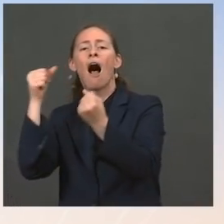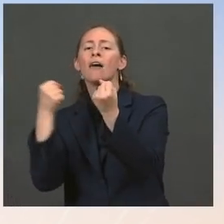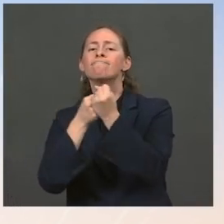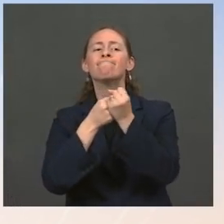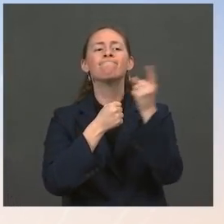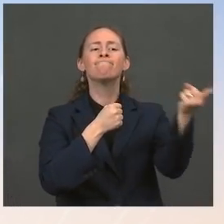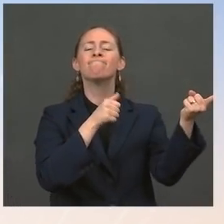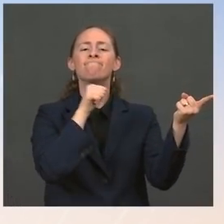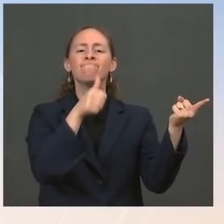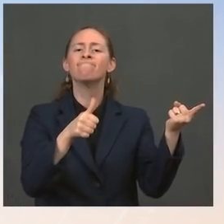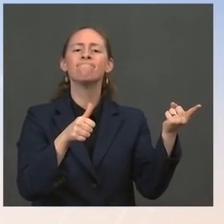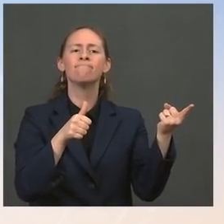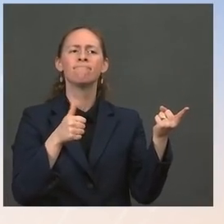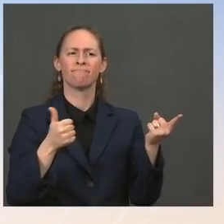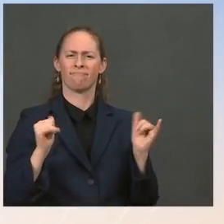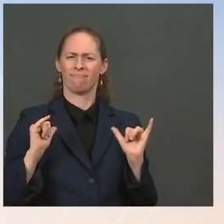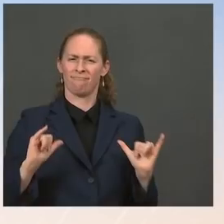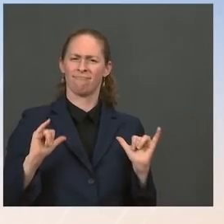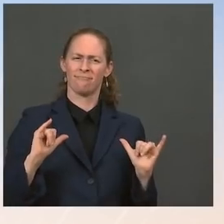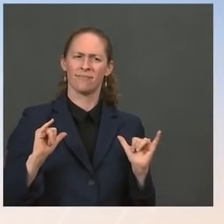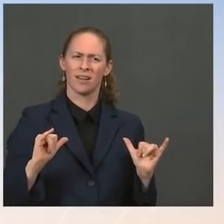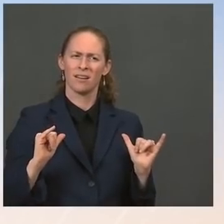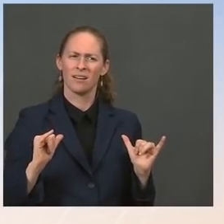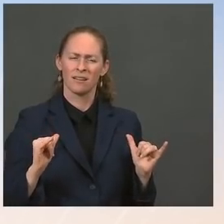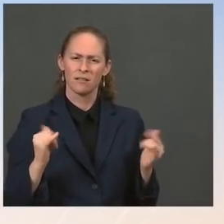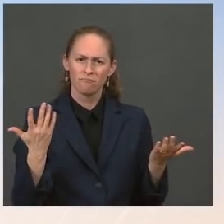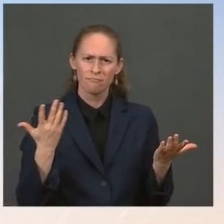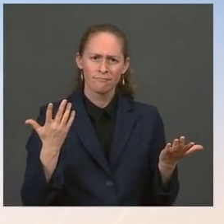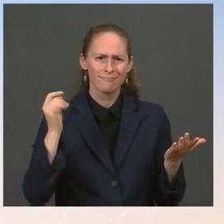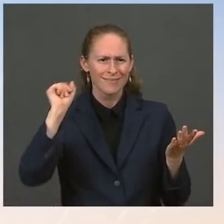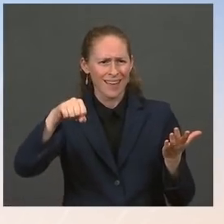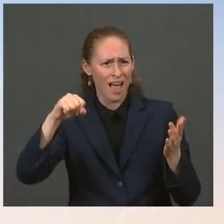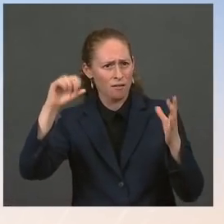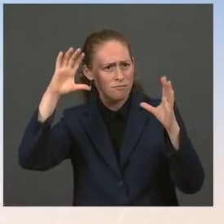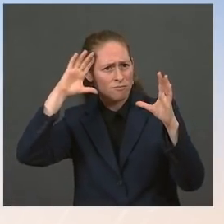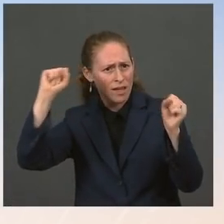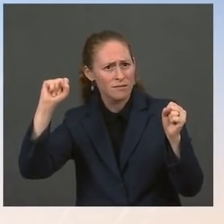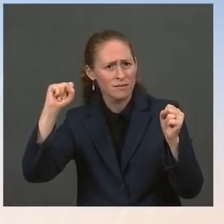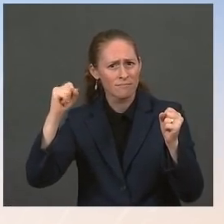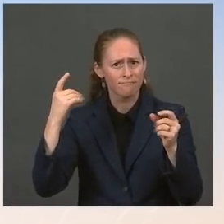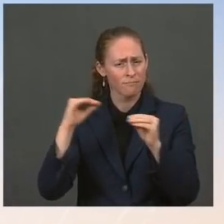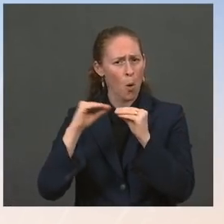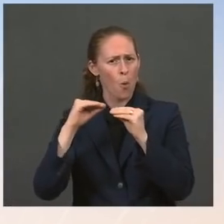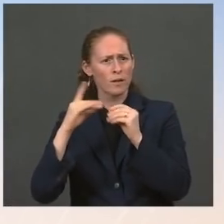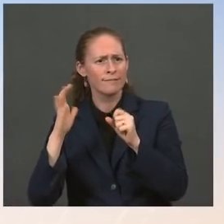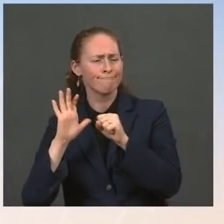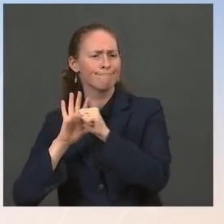So, what do you say? Can he, will he, shall he push for the filibuster for voting rights, even as he's doing it --